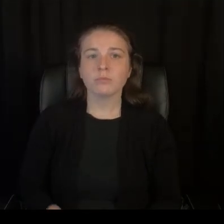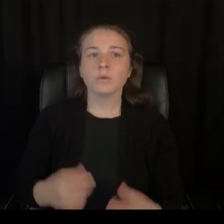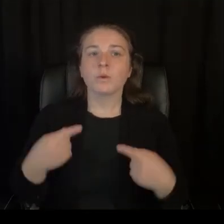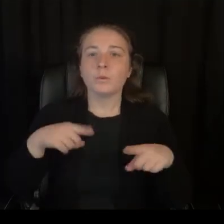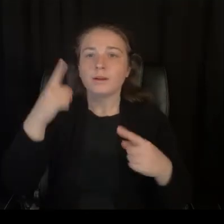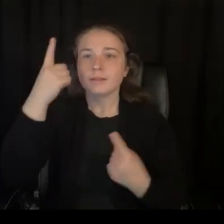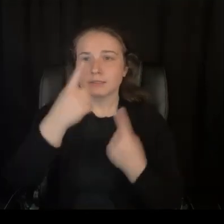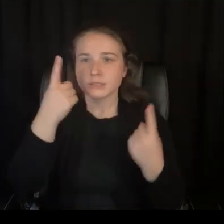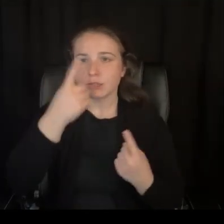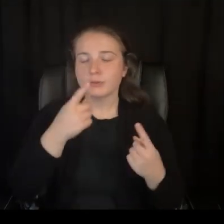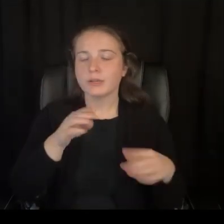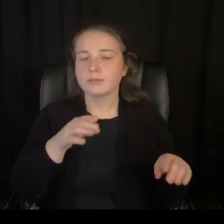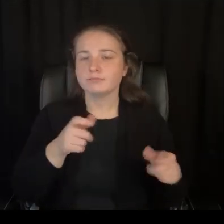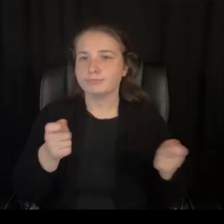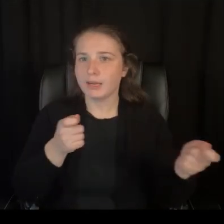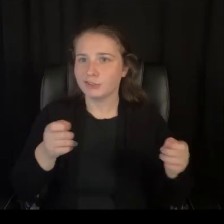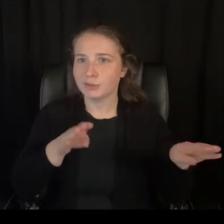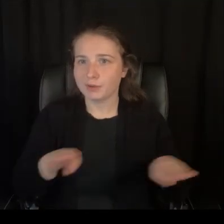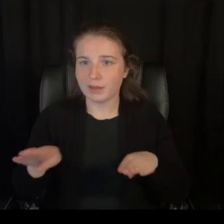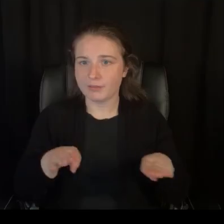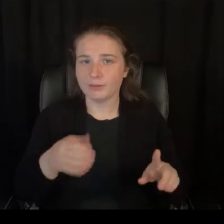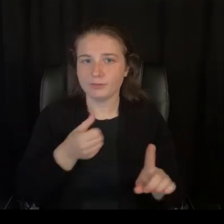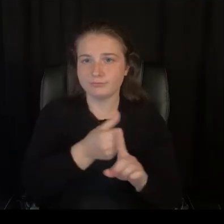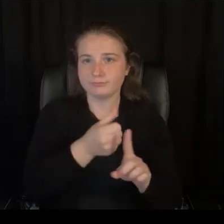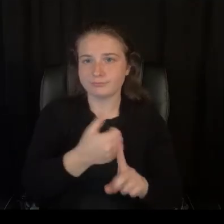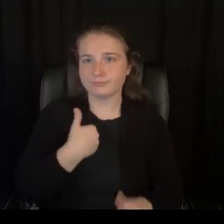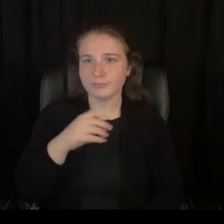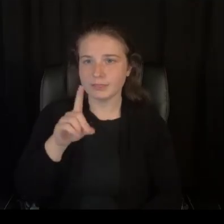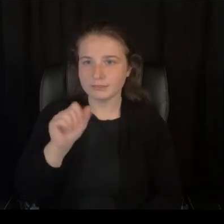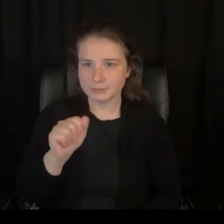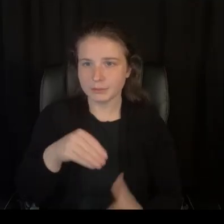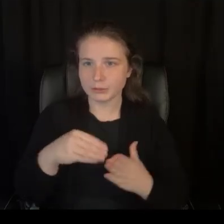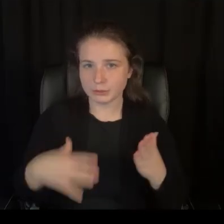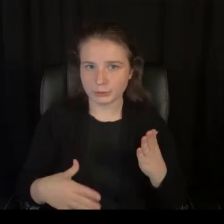When considering behavior management of students with disabilities without